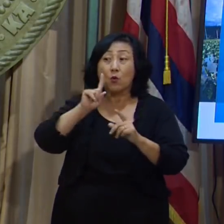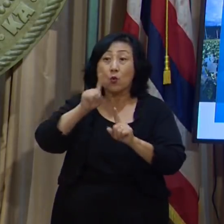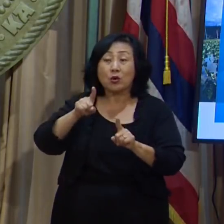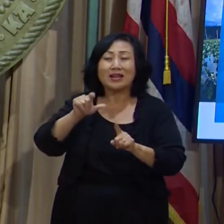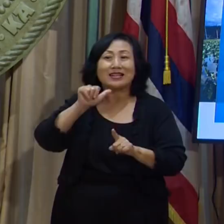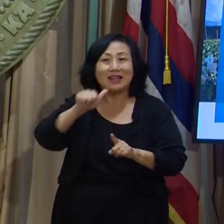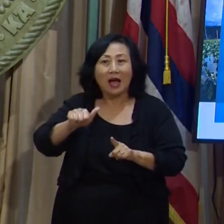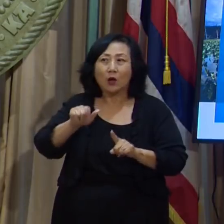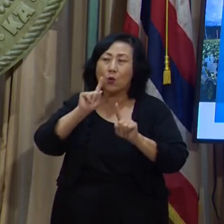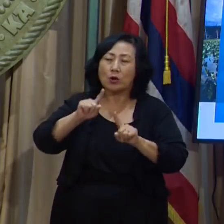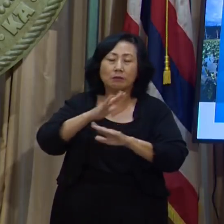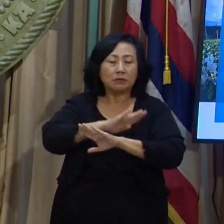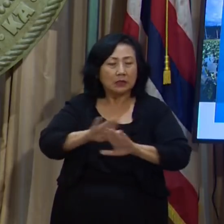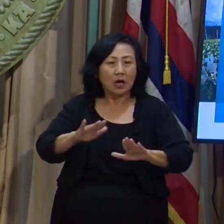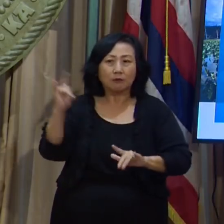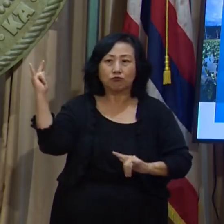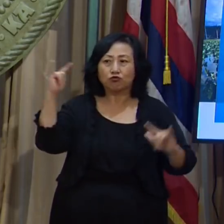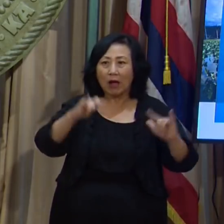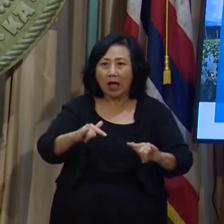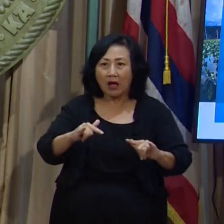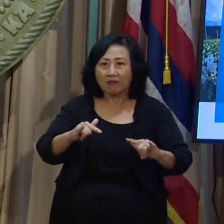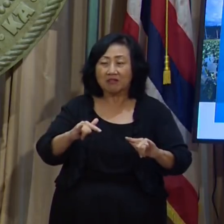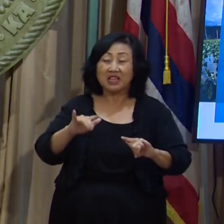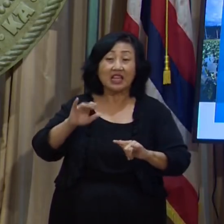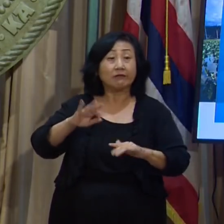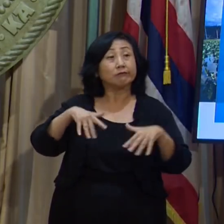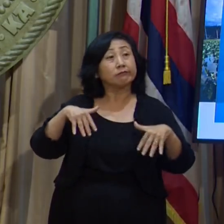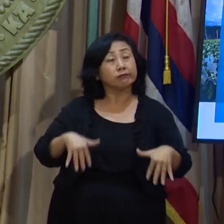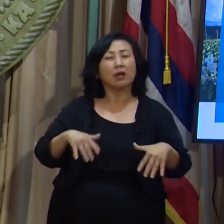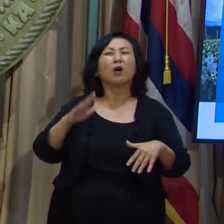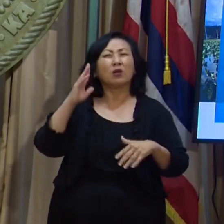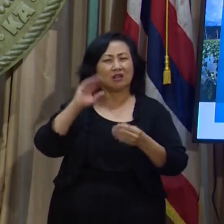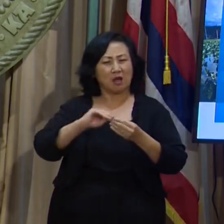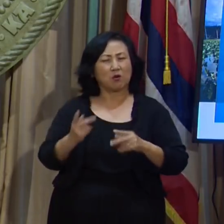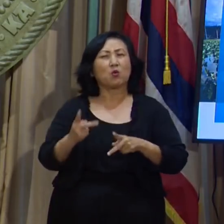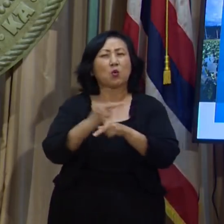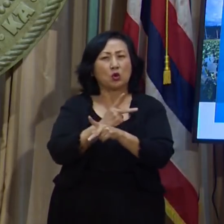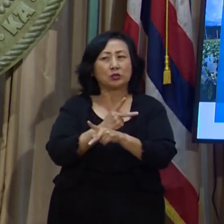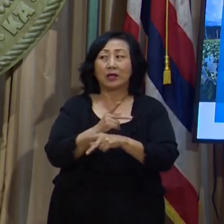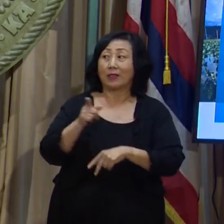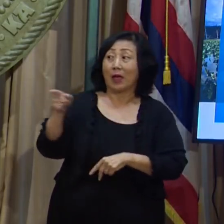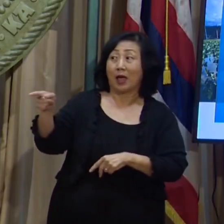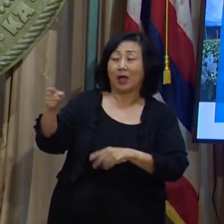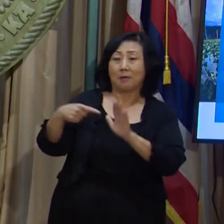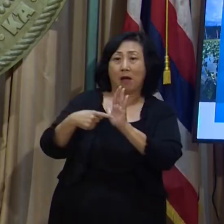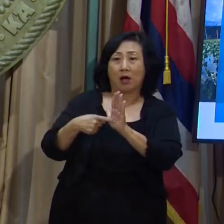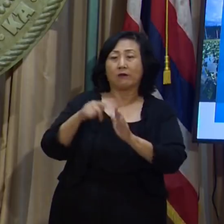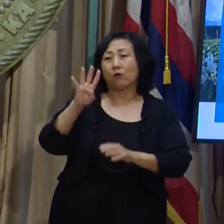HAD WE NOT HAD THE GOVERNOR'S ORDER AND STOPPED TROUBLE HERE AND ALLOWED SPREAD THROUGHOUT THE ISLANDS, THE NUMBER WOULD